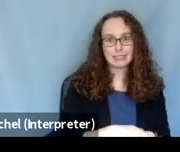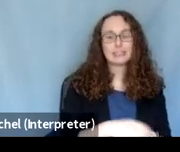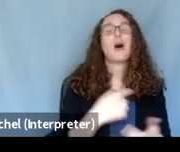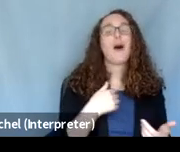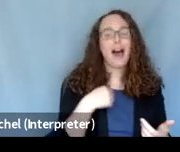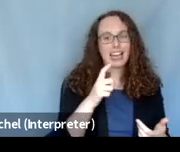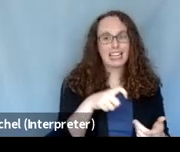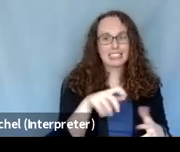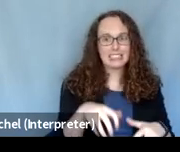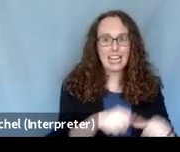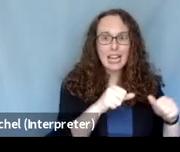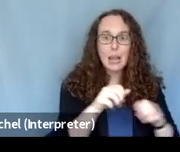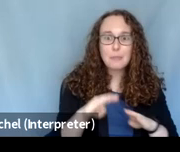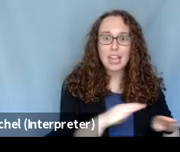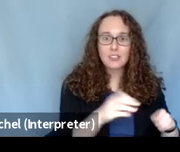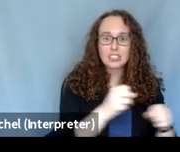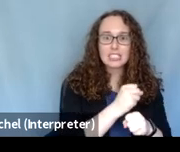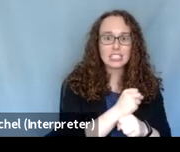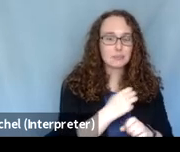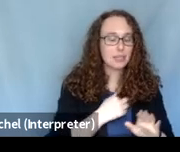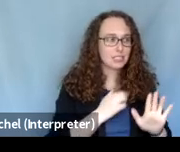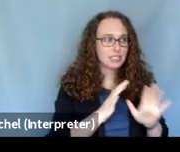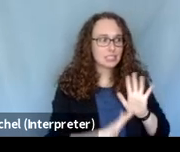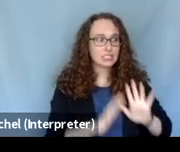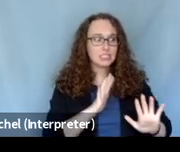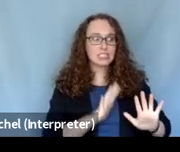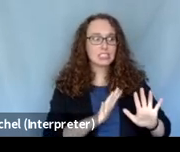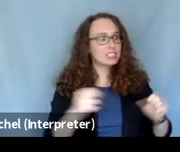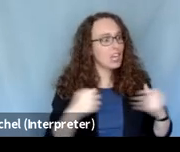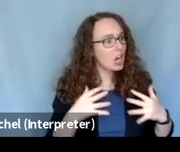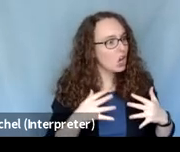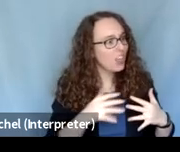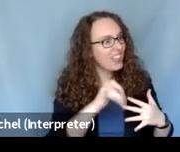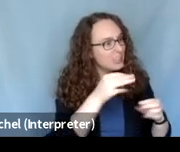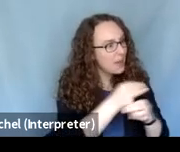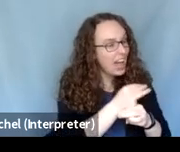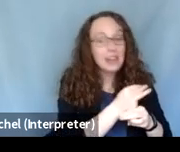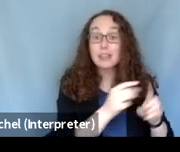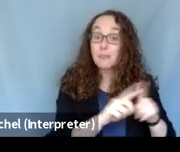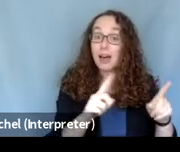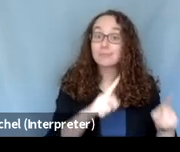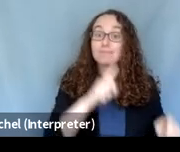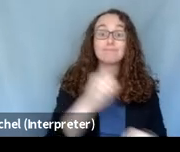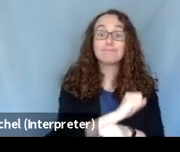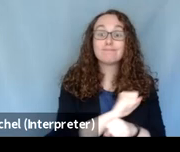scared about that because that involves math but I actually got an A in that class which I was very happy about